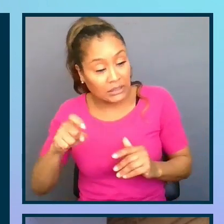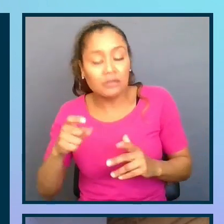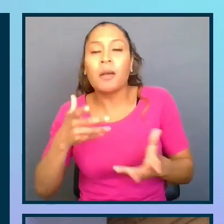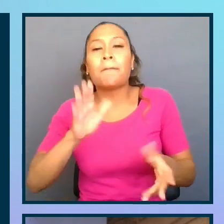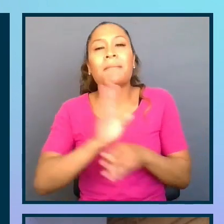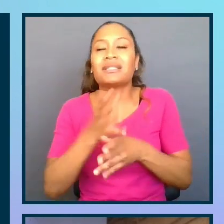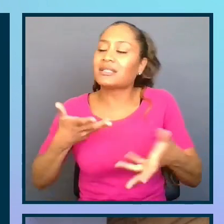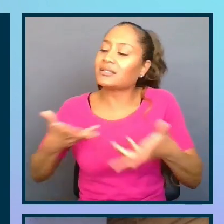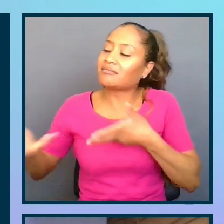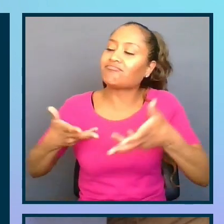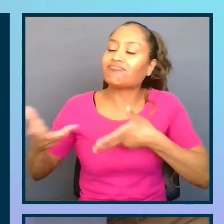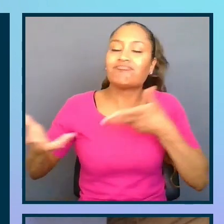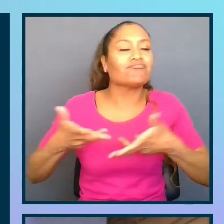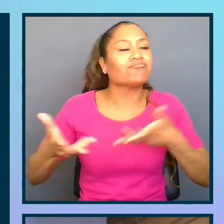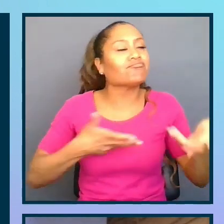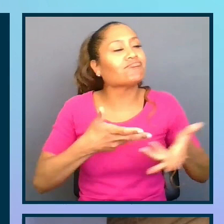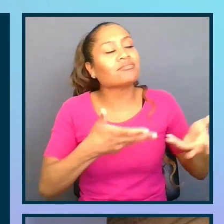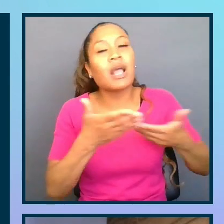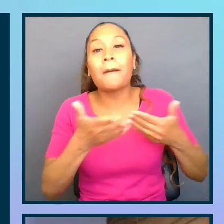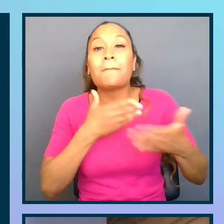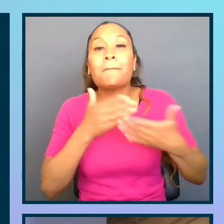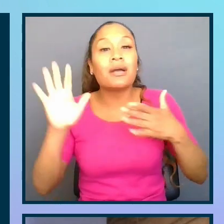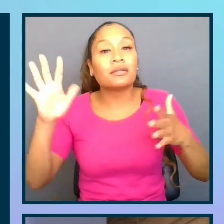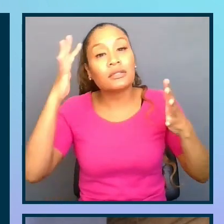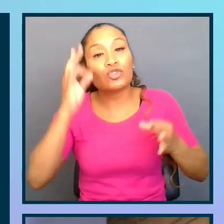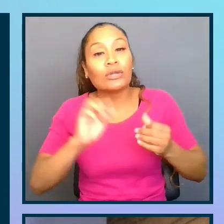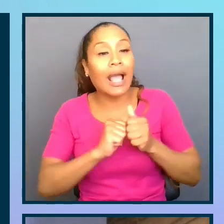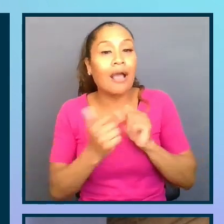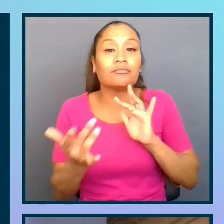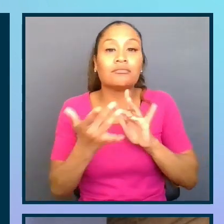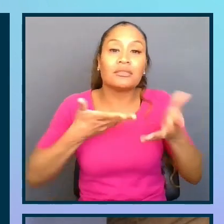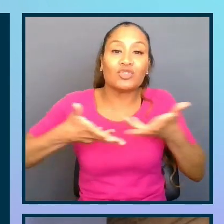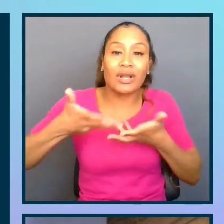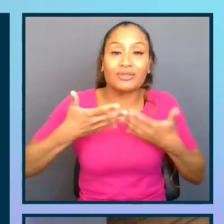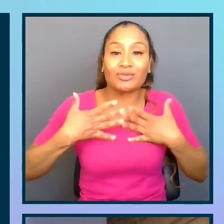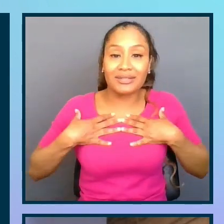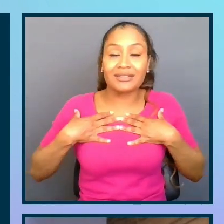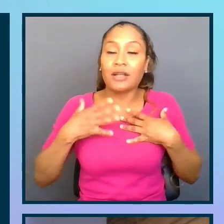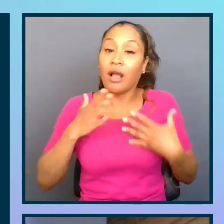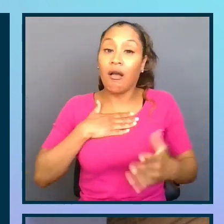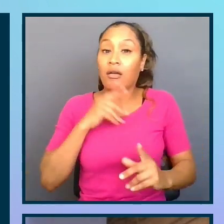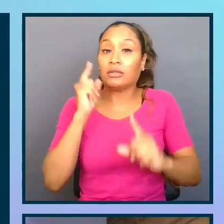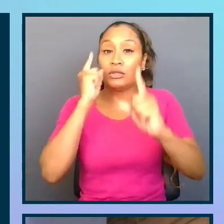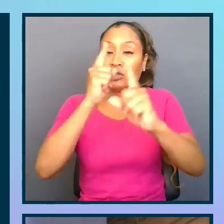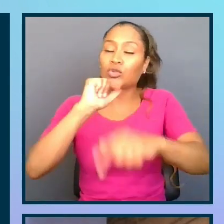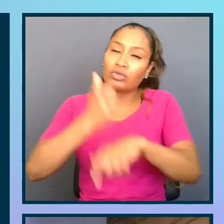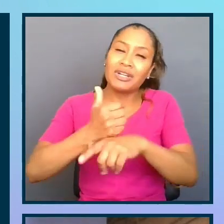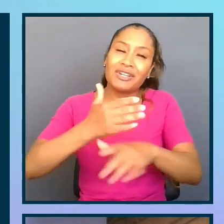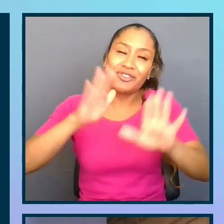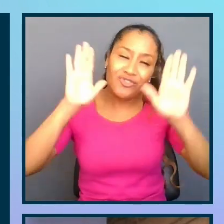no matter how they choose to interact with us. So our goal is really to create a great user experience